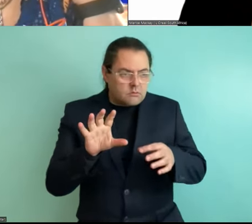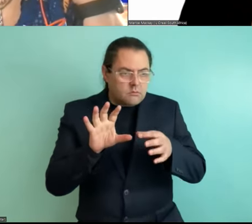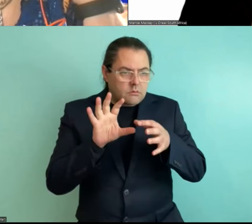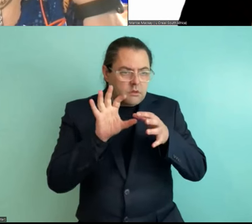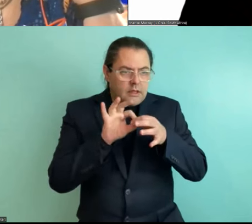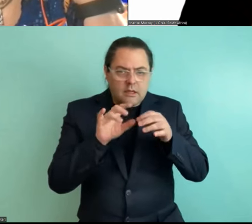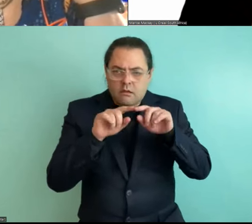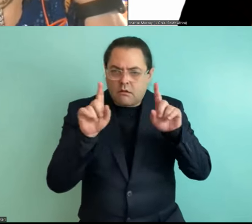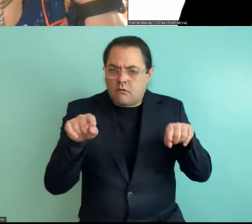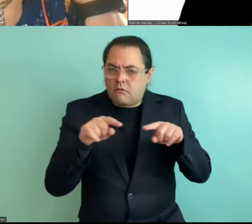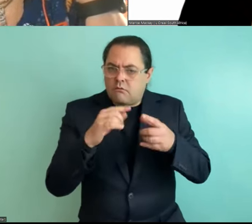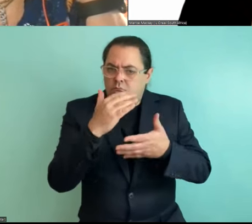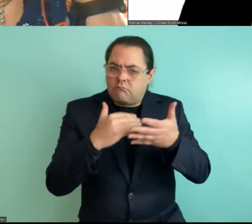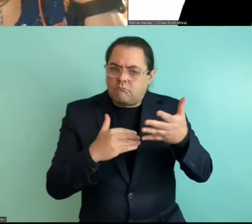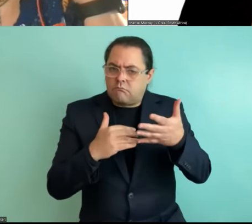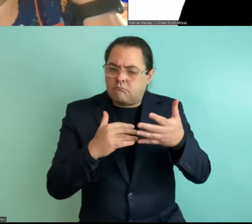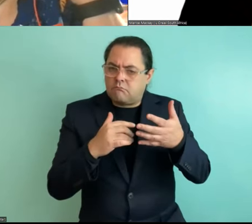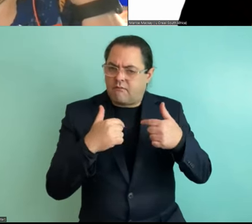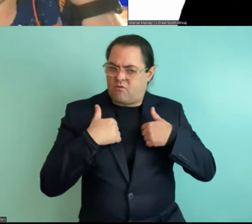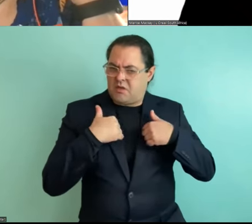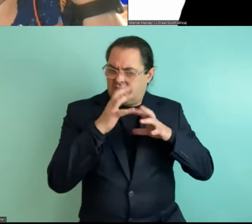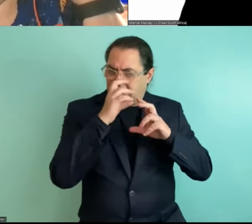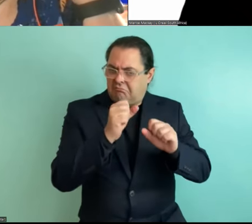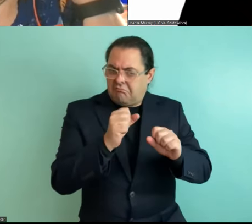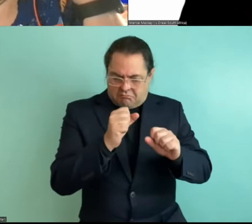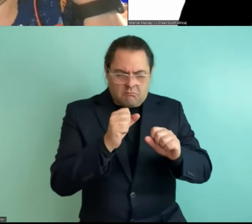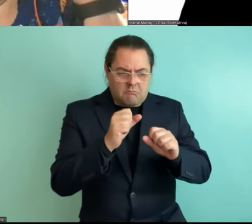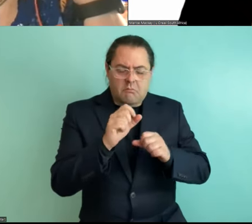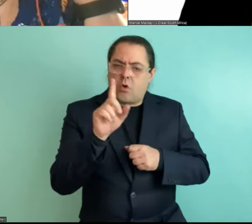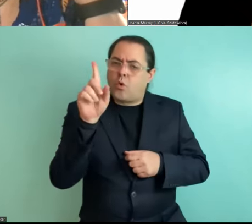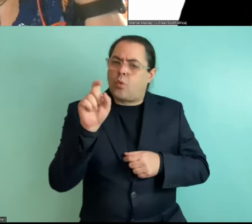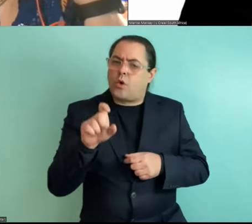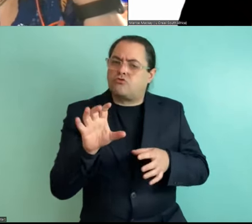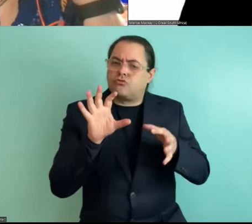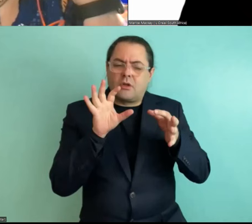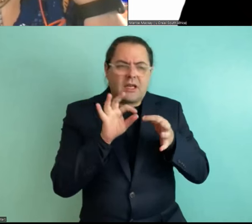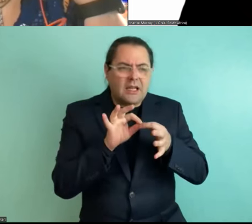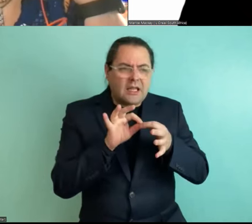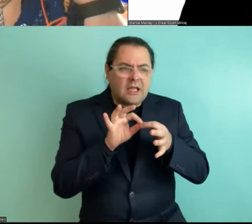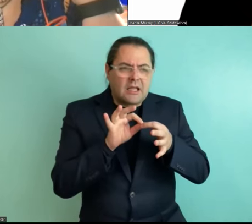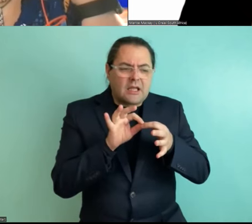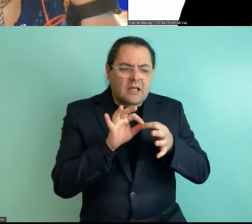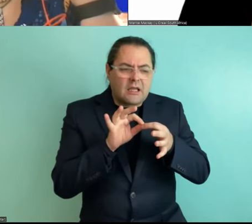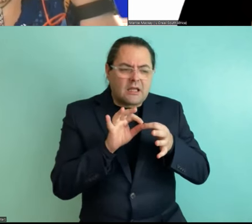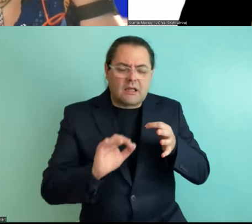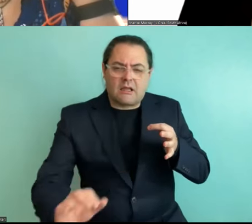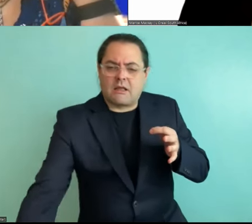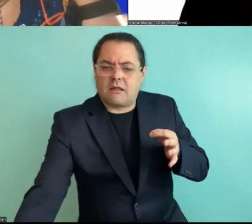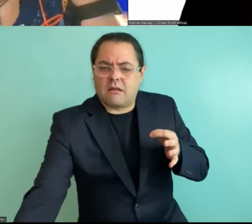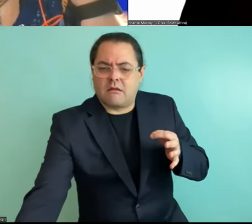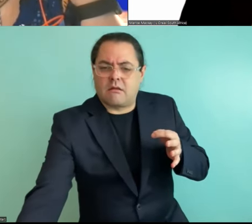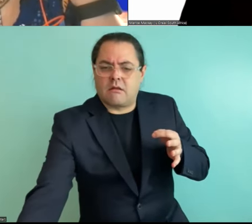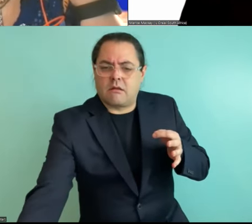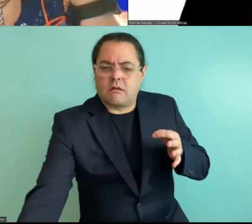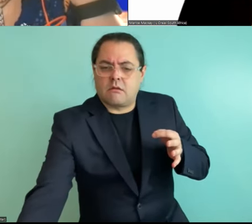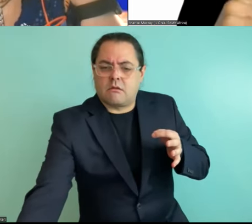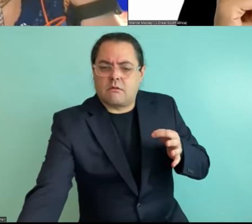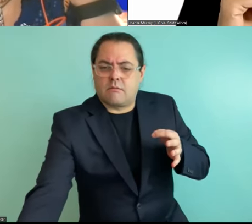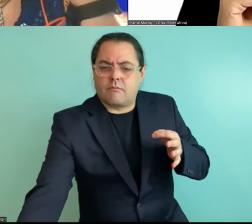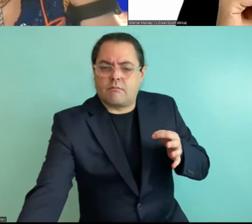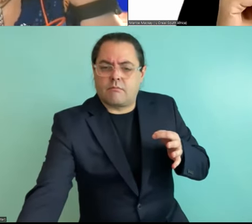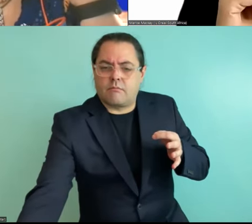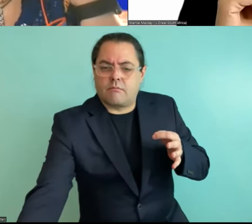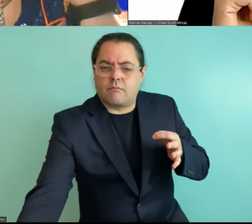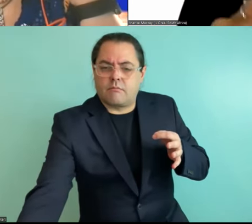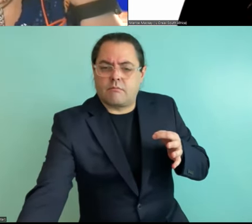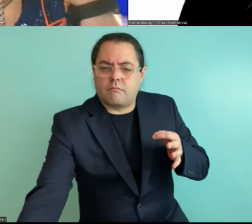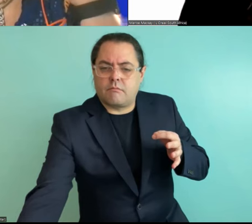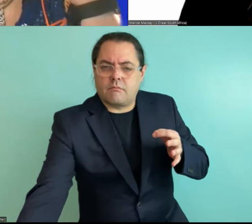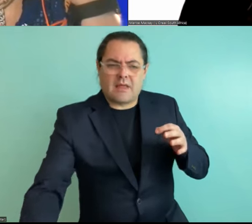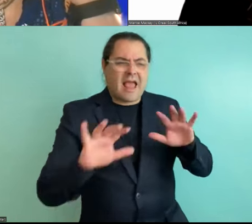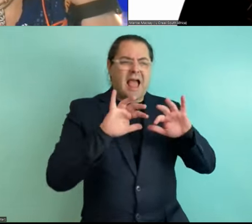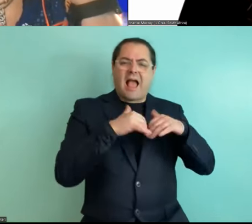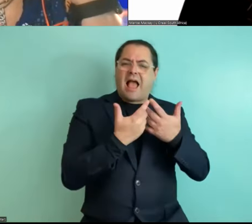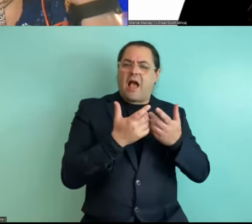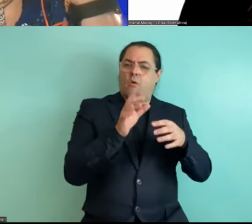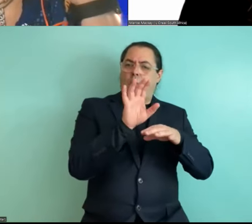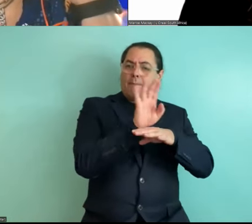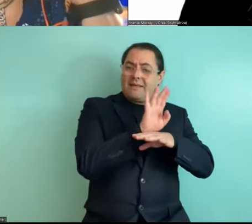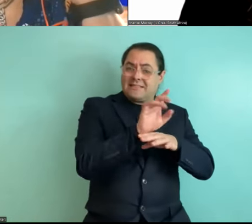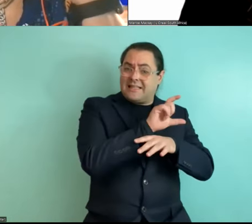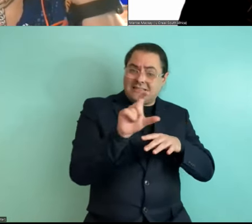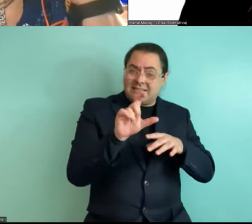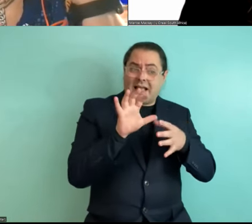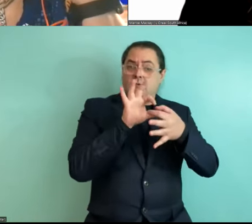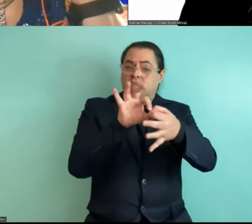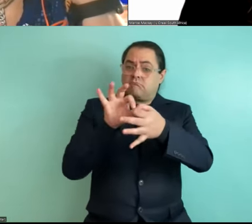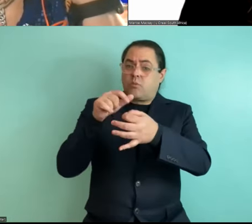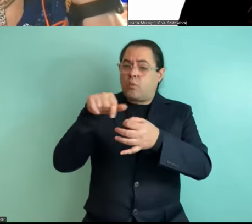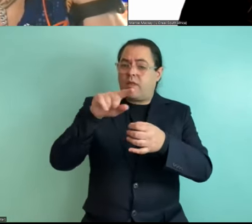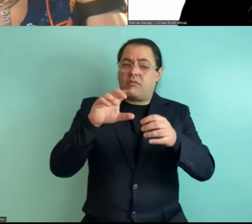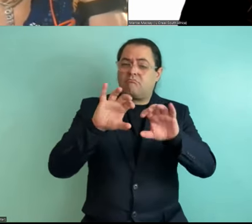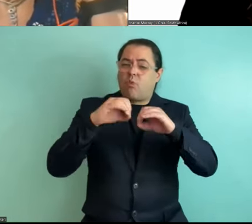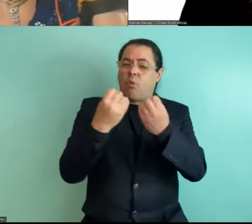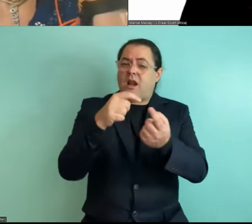11:06:11 Yeah, not kiss Joe Darla chemo Sombra particularly among enter a sound system suppose